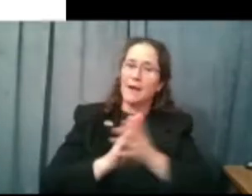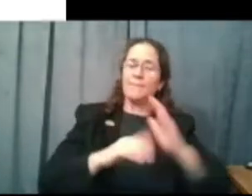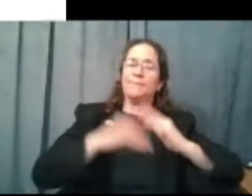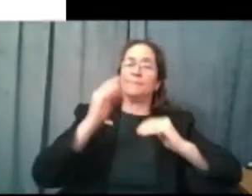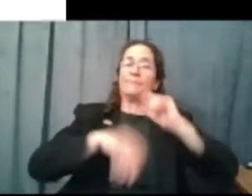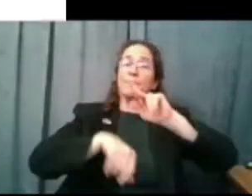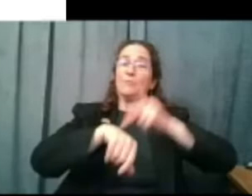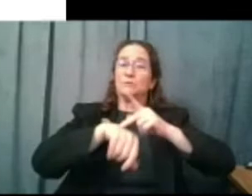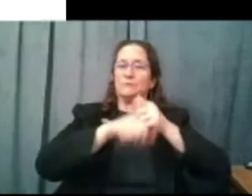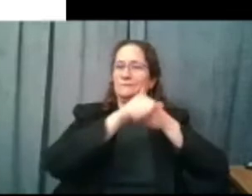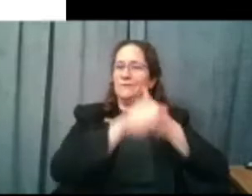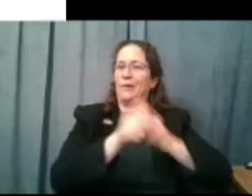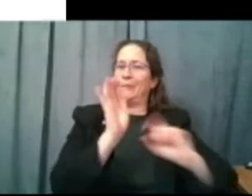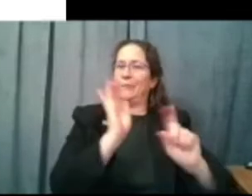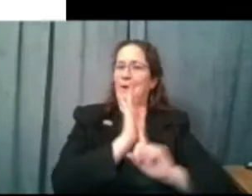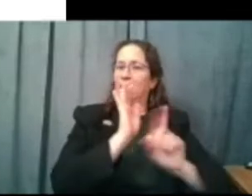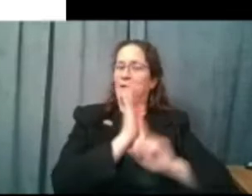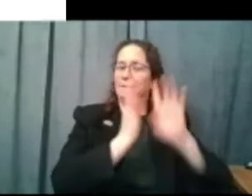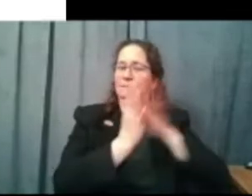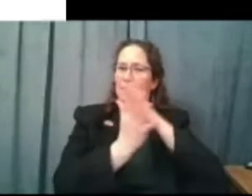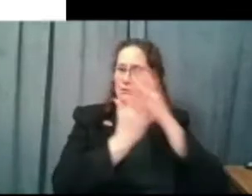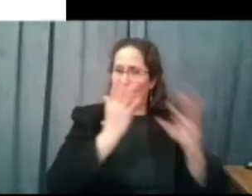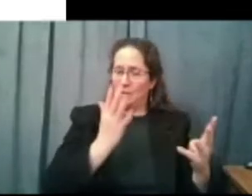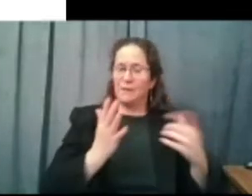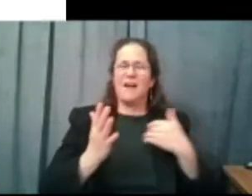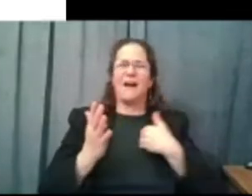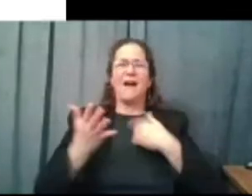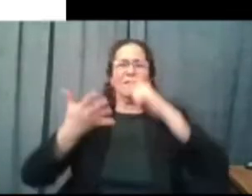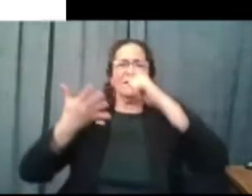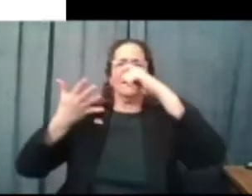you checklist to prioritize my day.